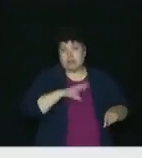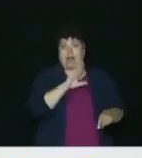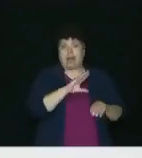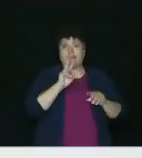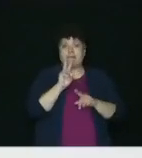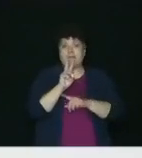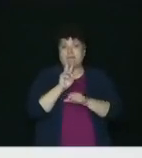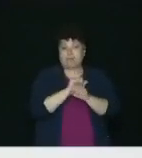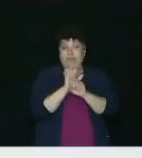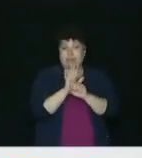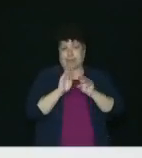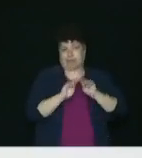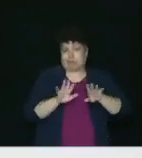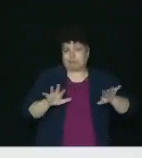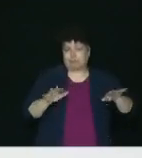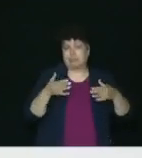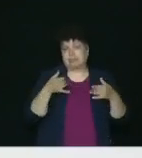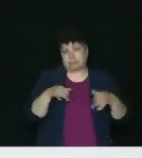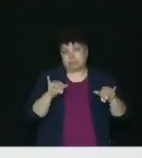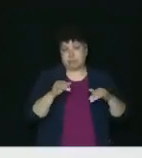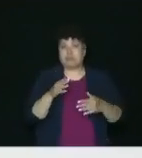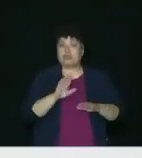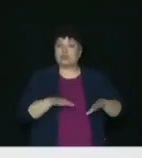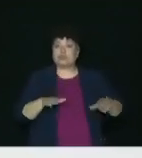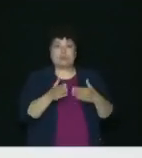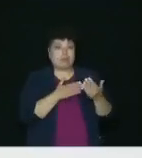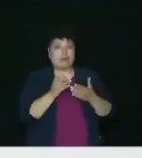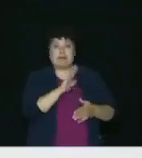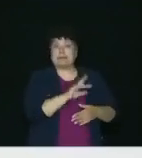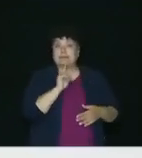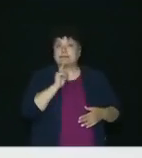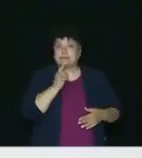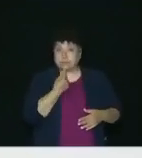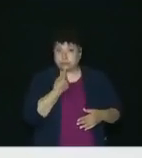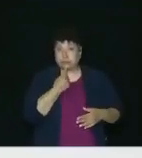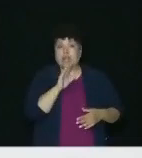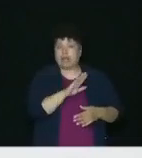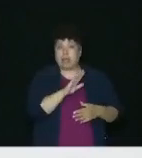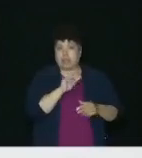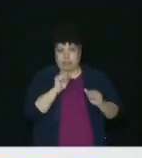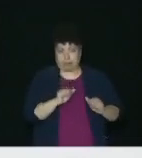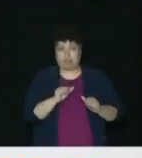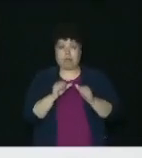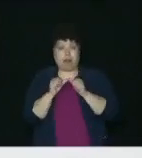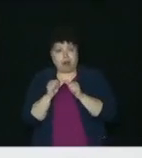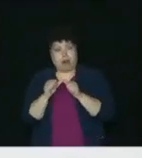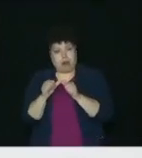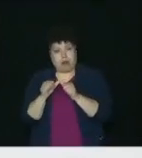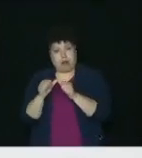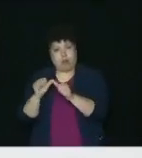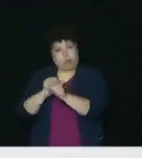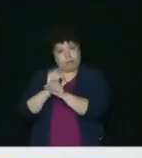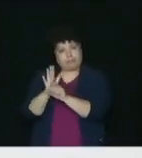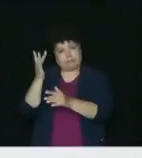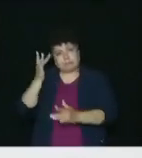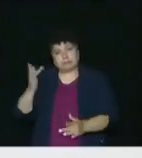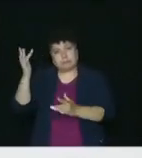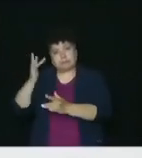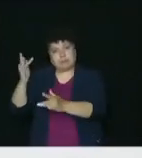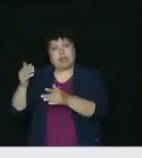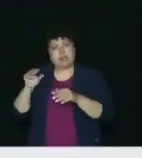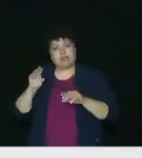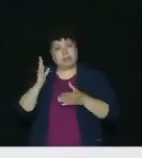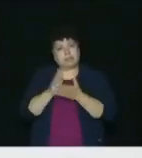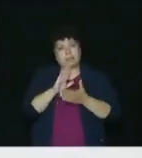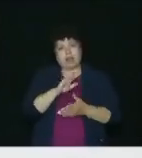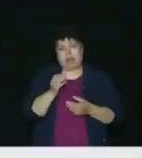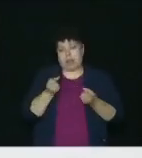THEY CAN ALL GET VERY SICK.